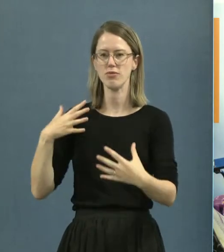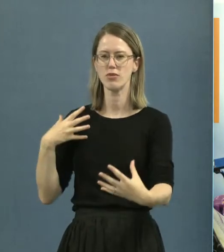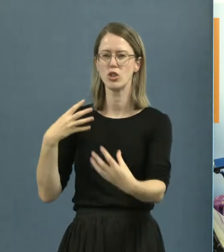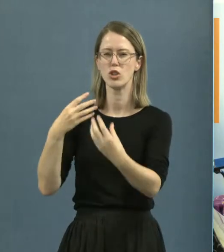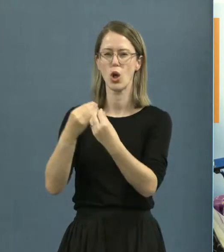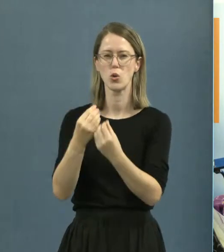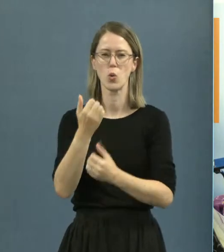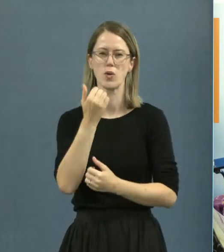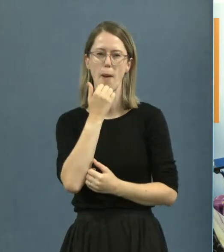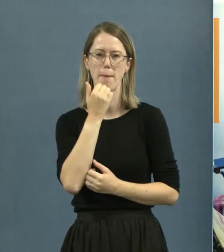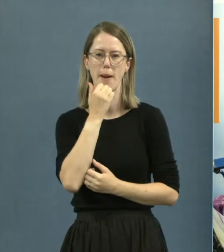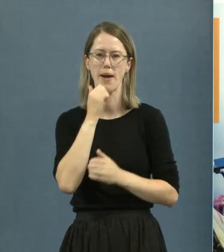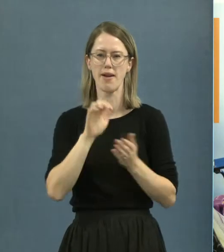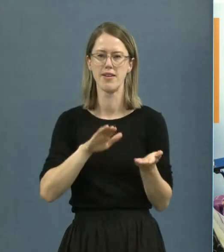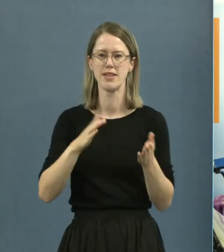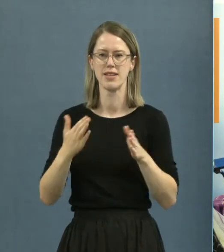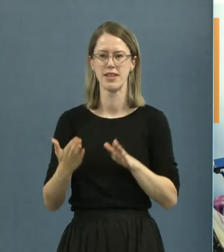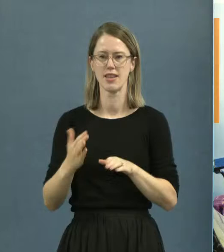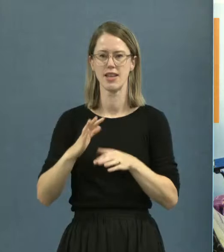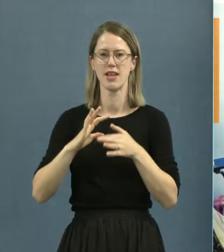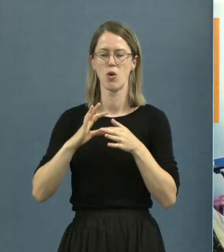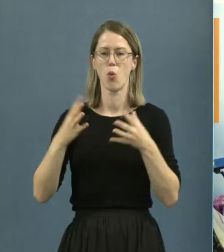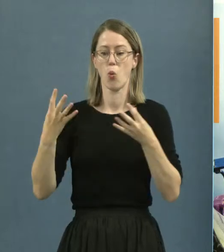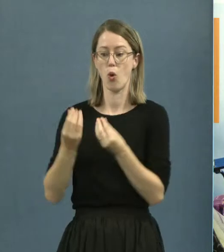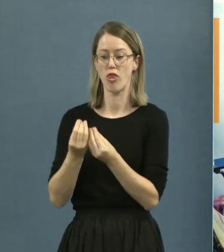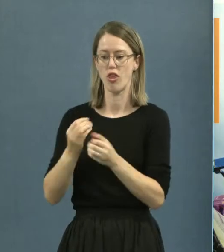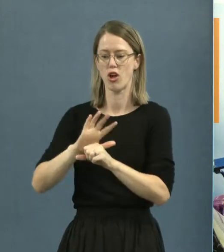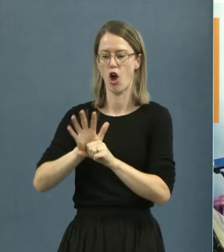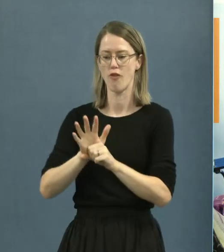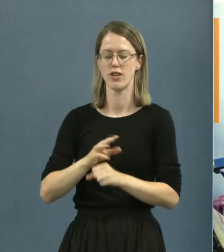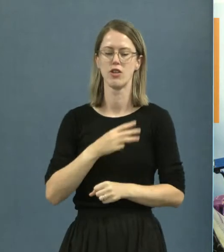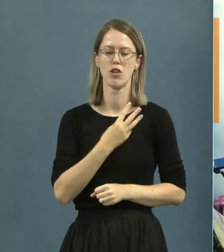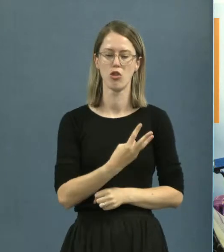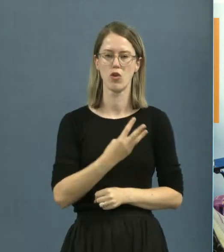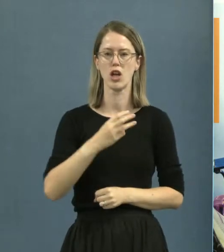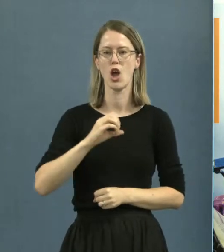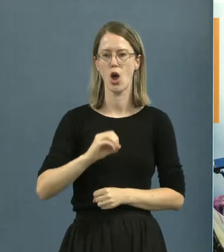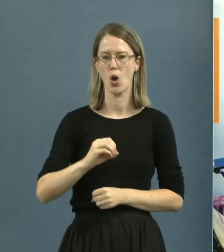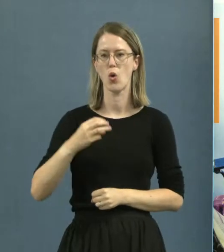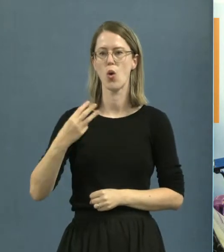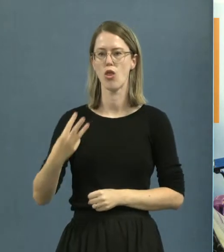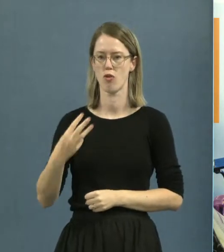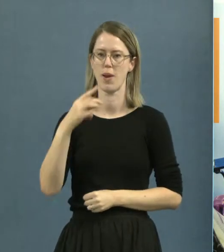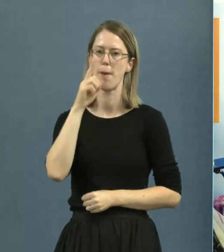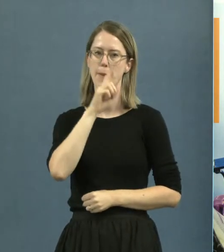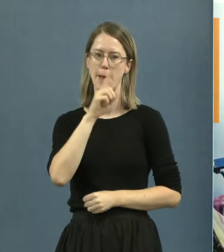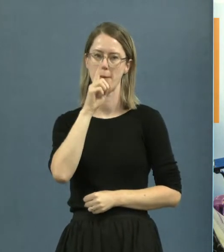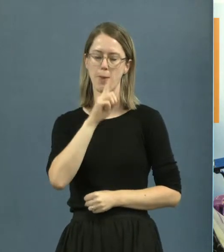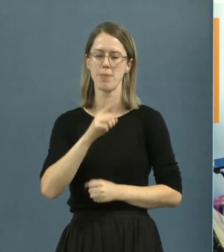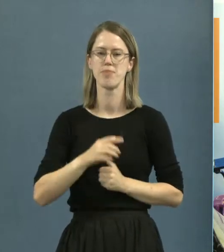the total number of publicly